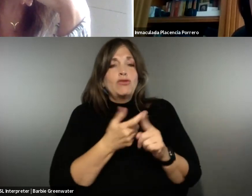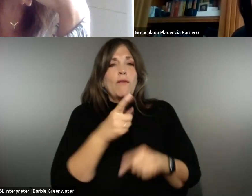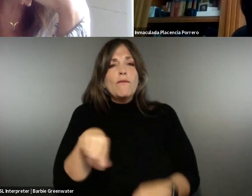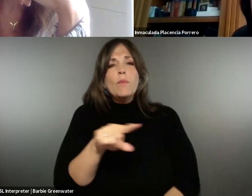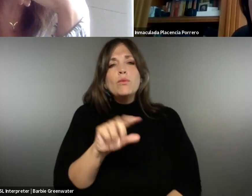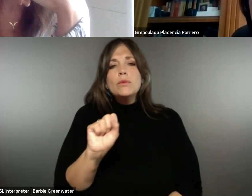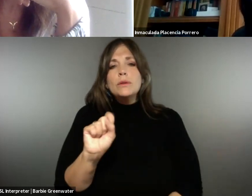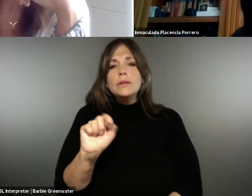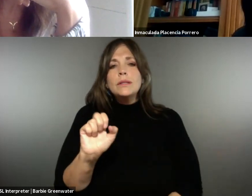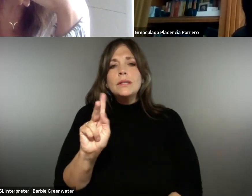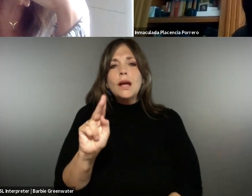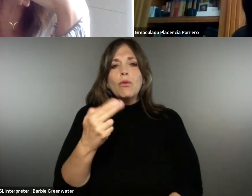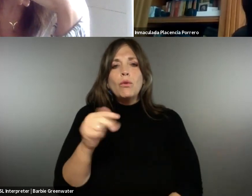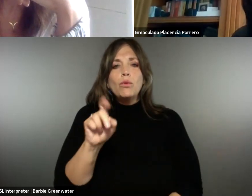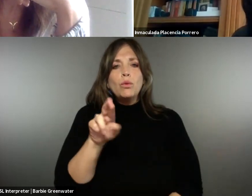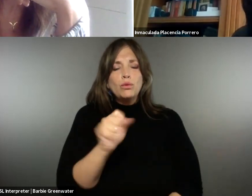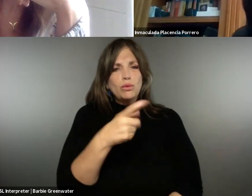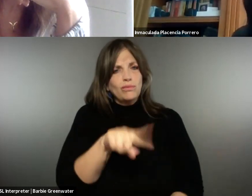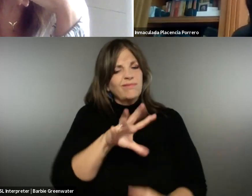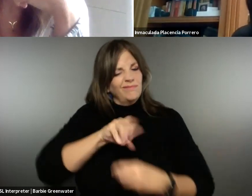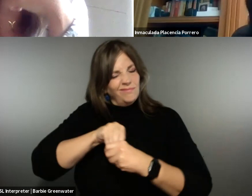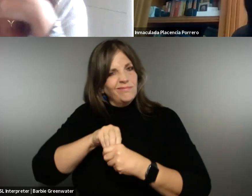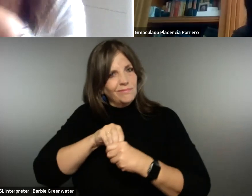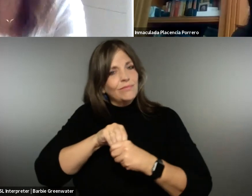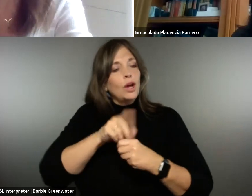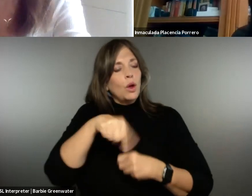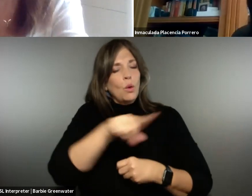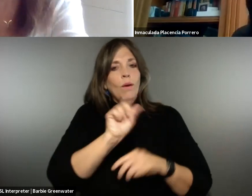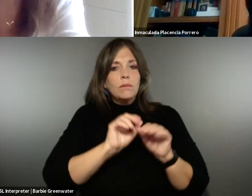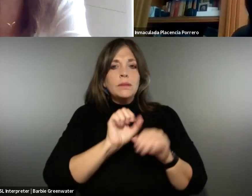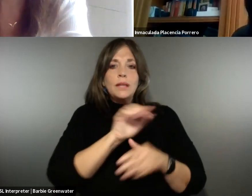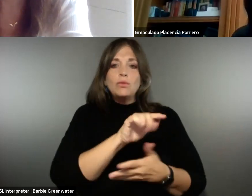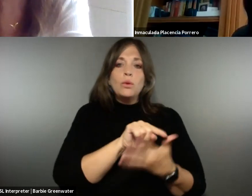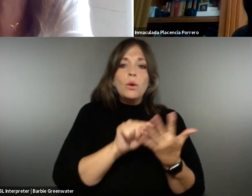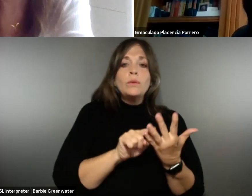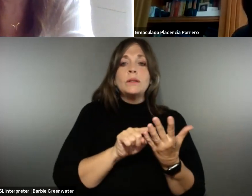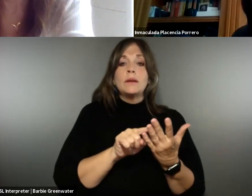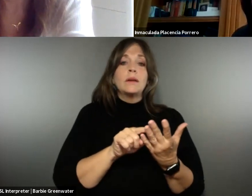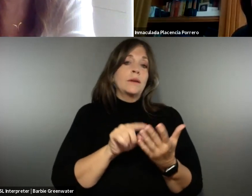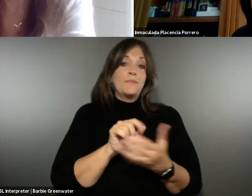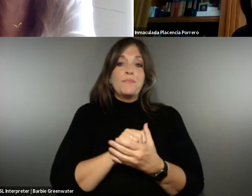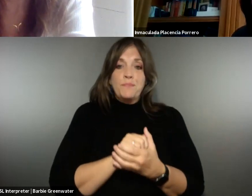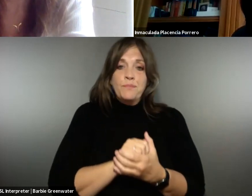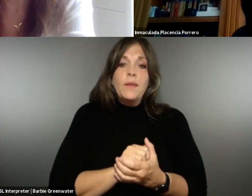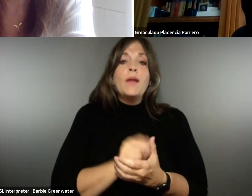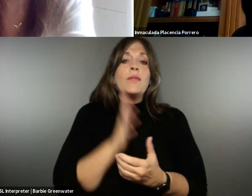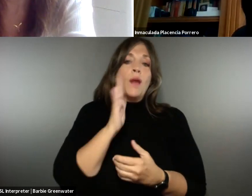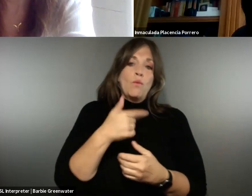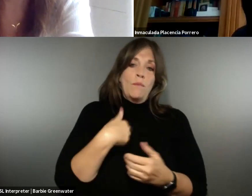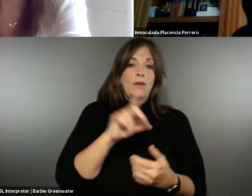process from the disability community, accessibility experts, but also from the sectors that are involved and addressed in the scope of the